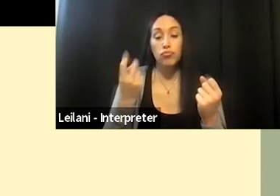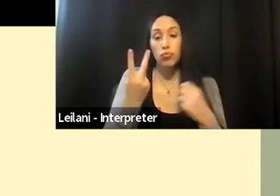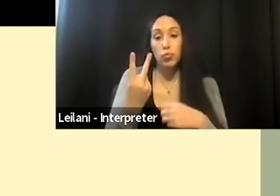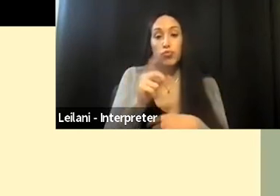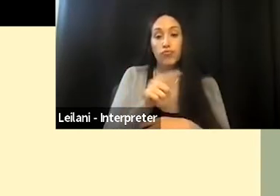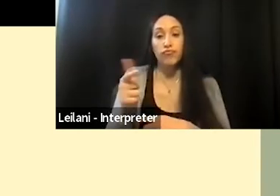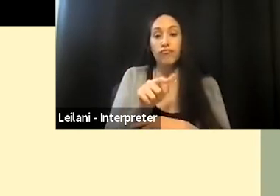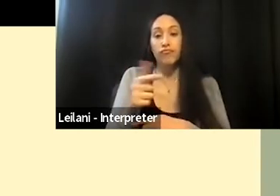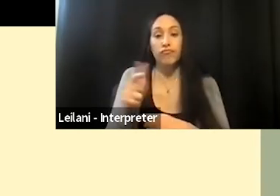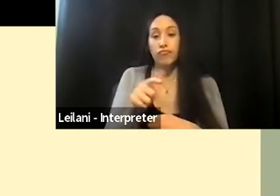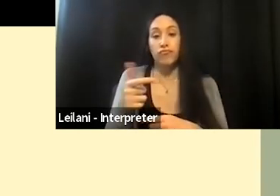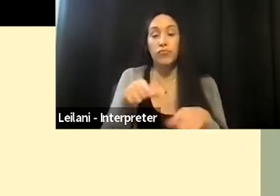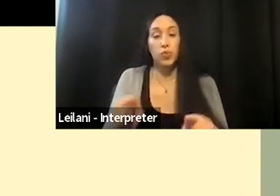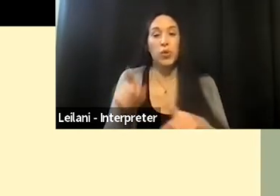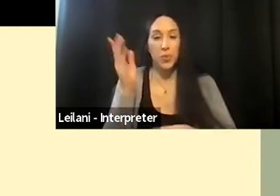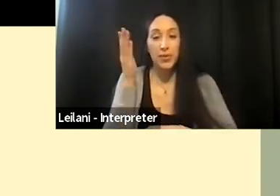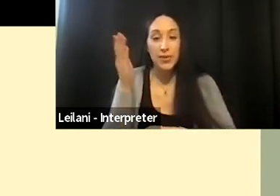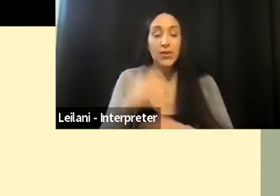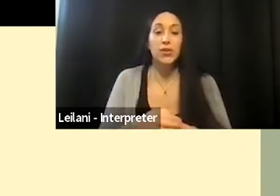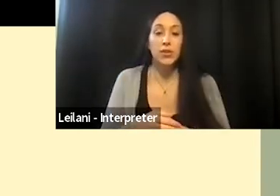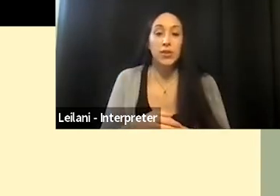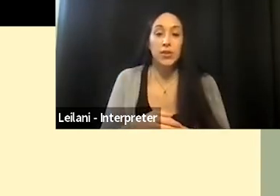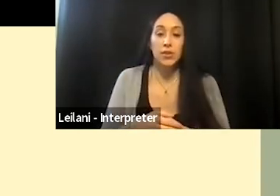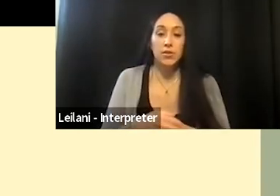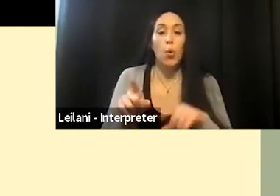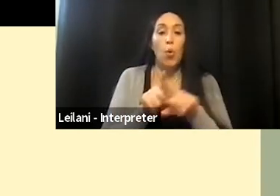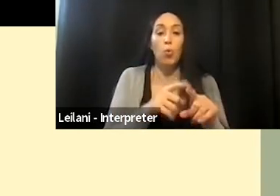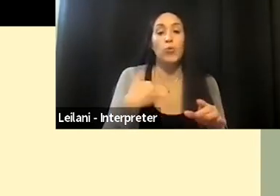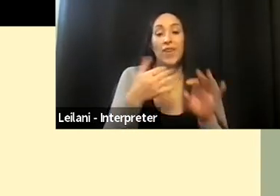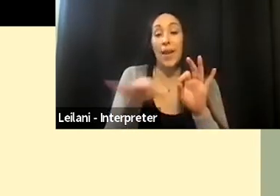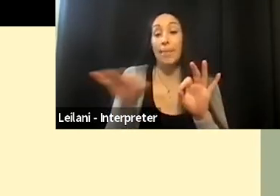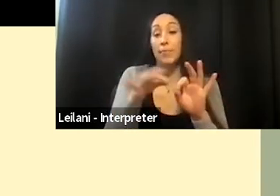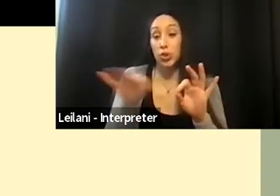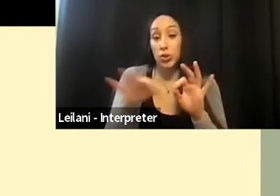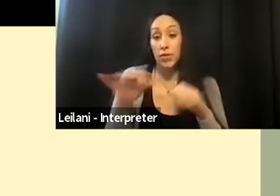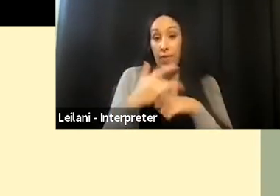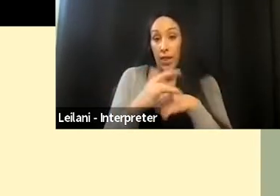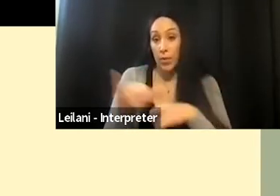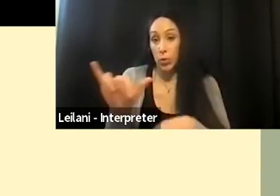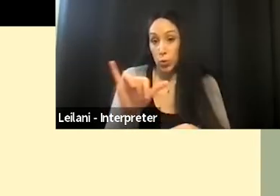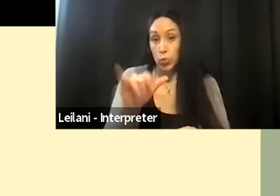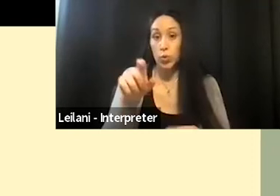throughout the presentation, and there is also captions. And you can either turn the captions on